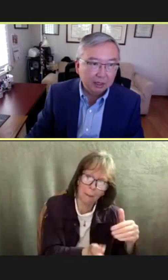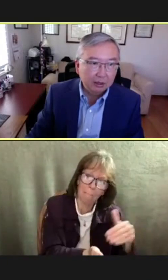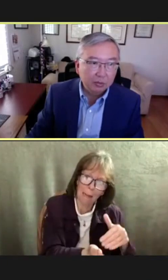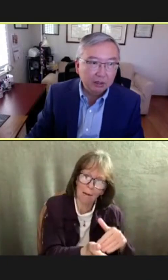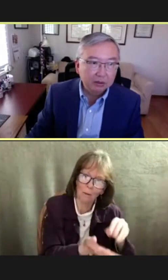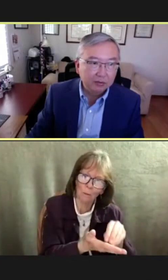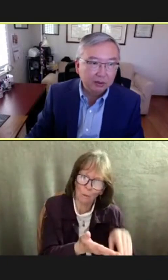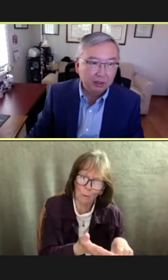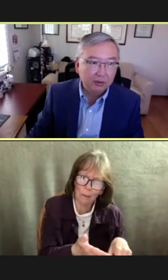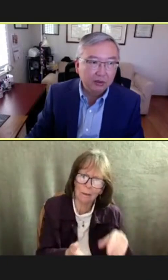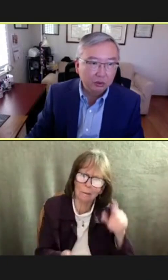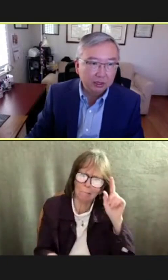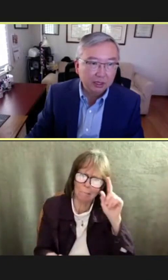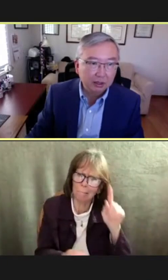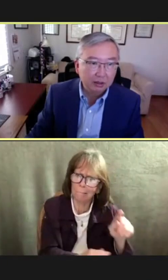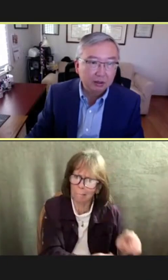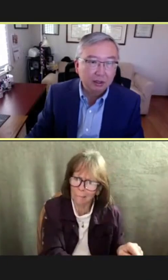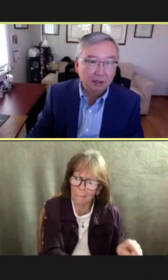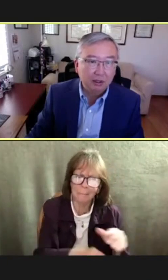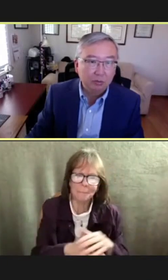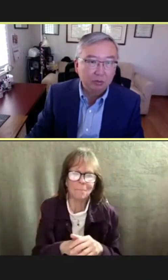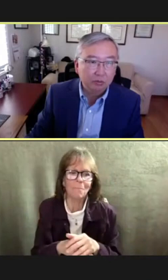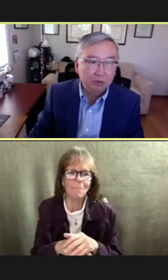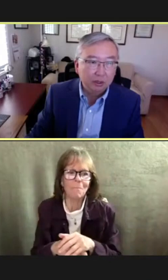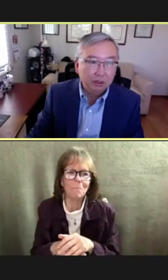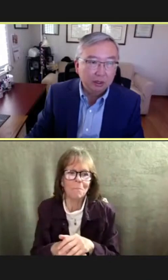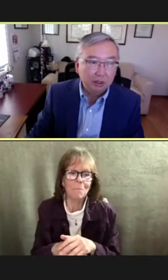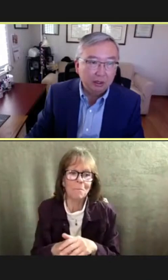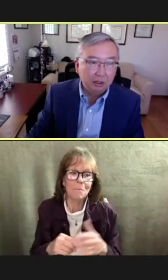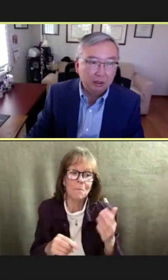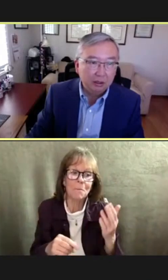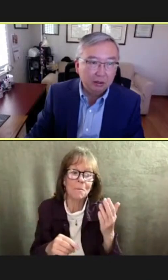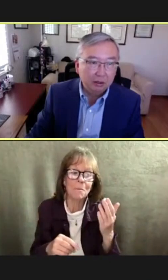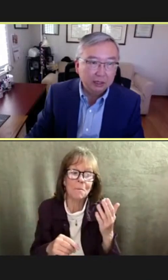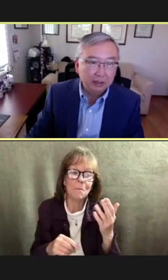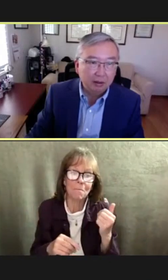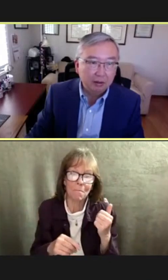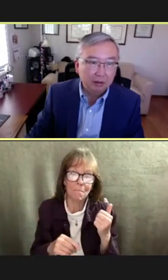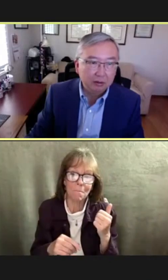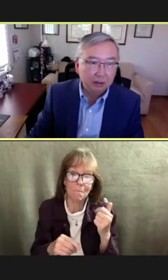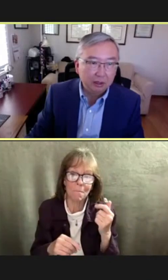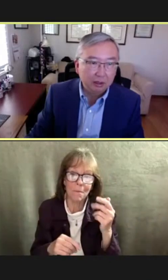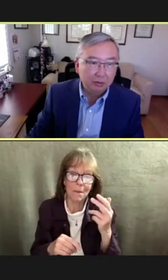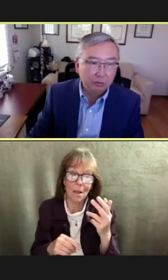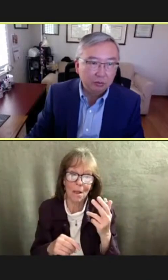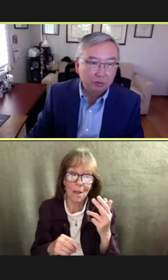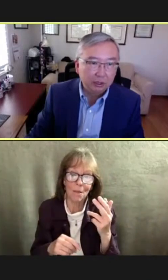And the amount of 13 that are including physicians,